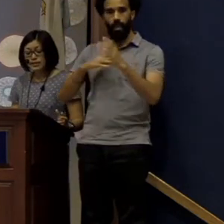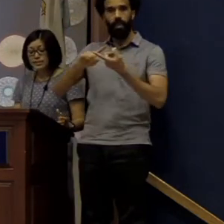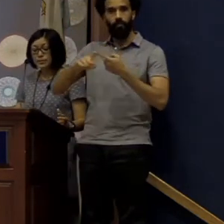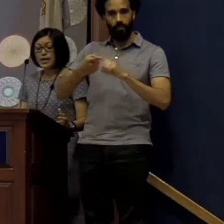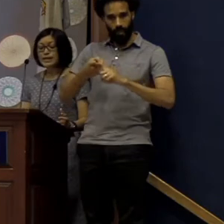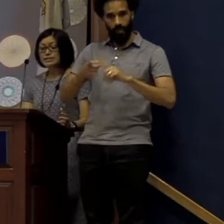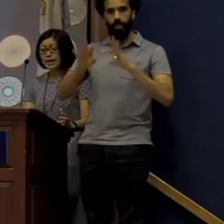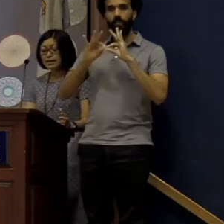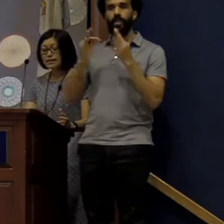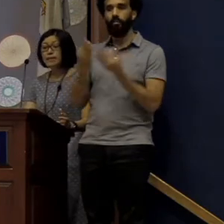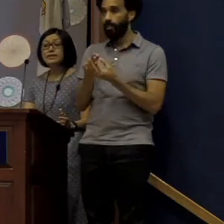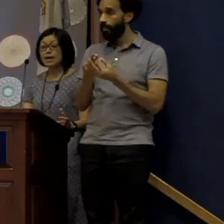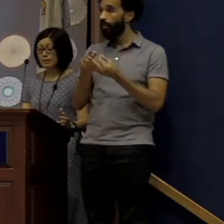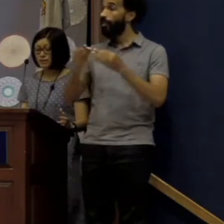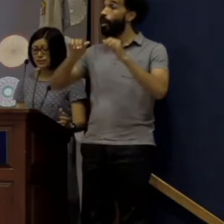So we are expanding and becoming more together